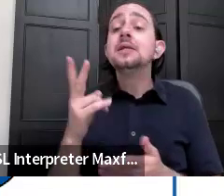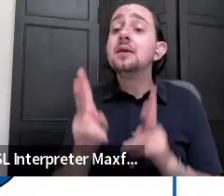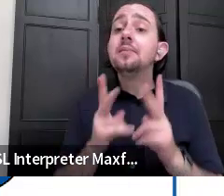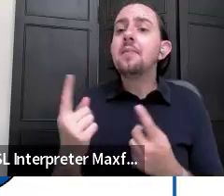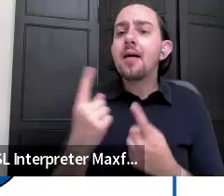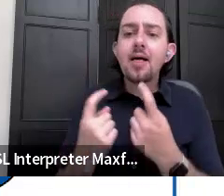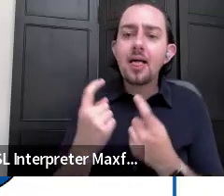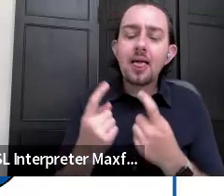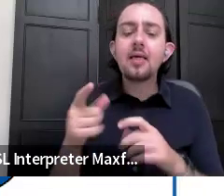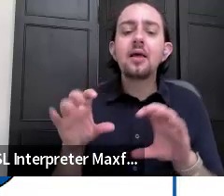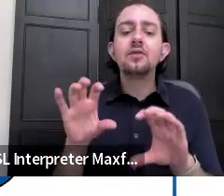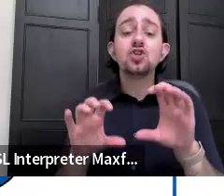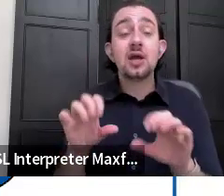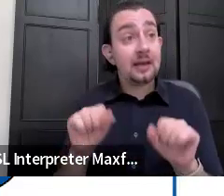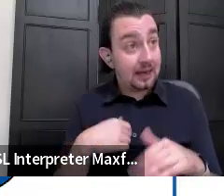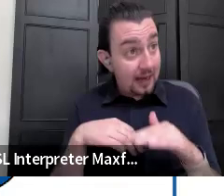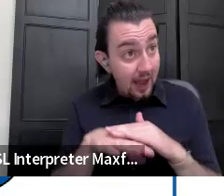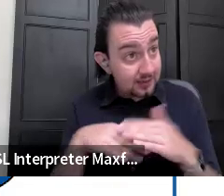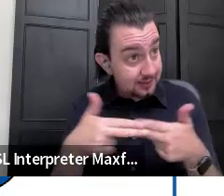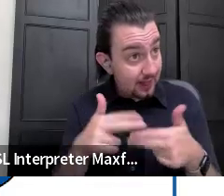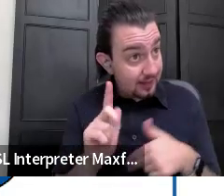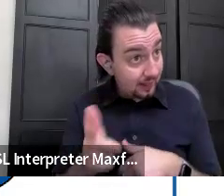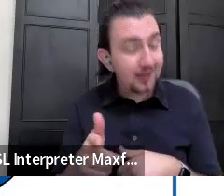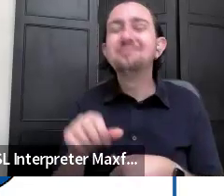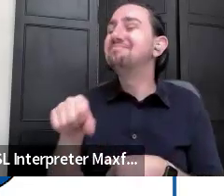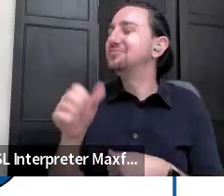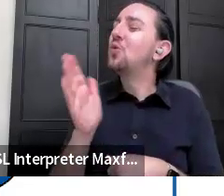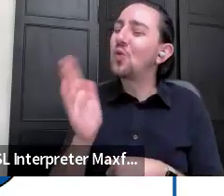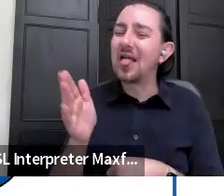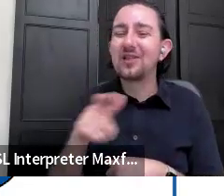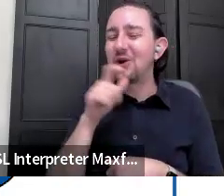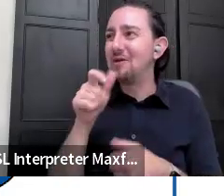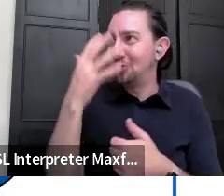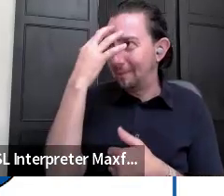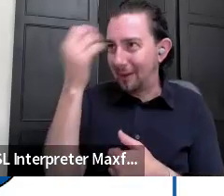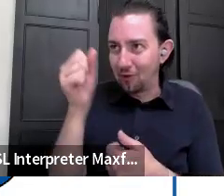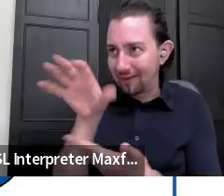you'll get access to these slides. You will. And so if you can't remember all of that, you can just look at the slides.